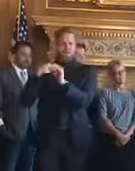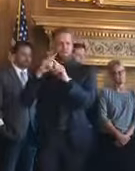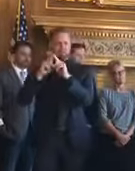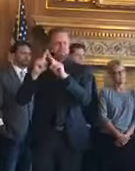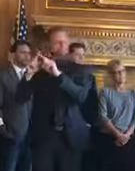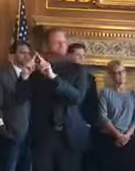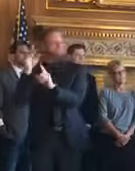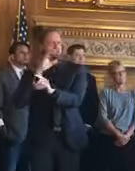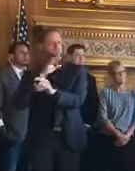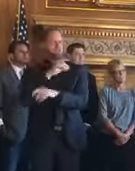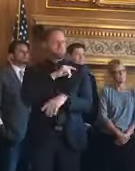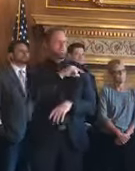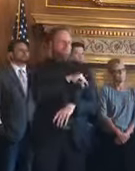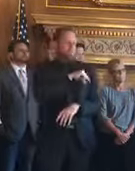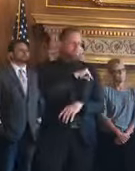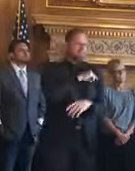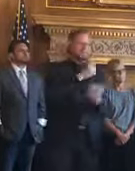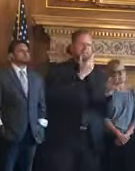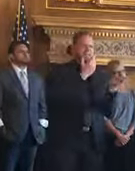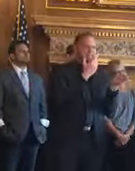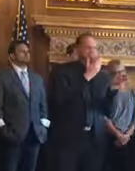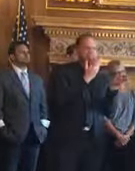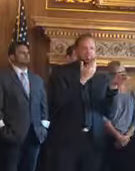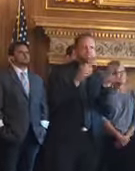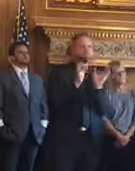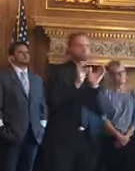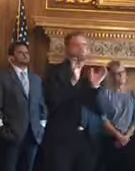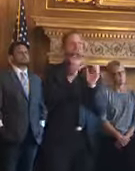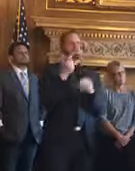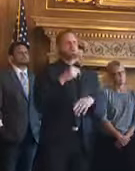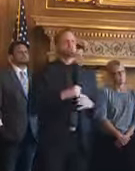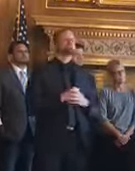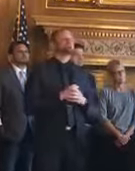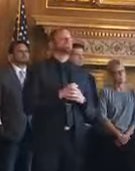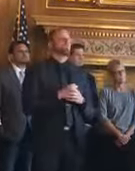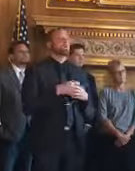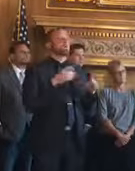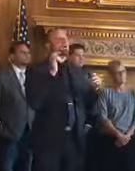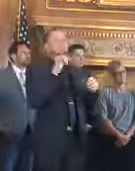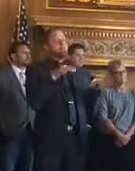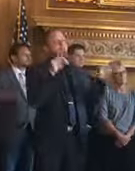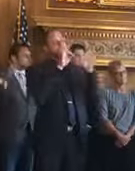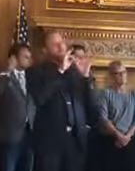So we want to ensure that no matter where you are and you are receiving interpreting